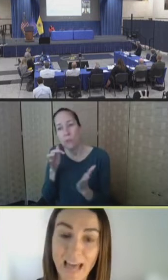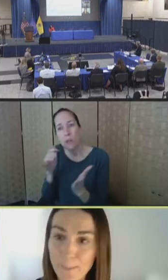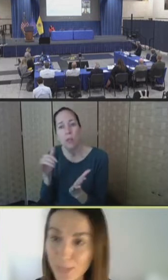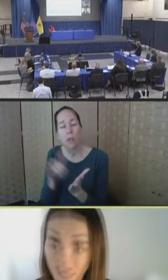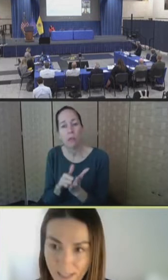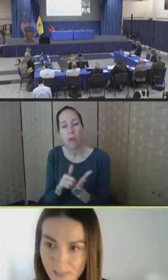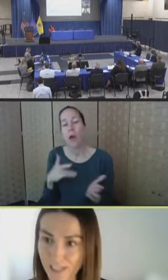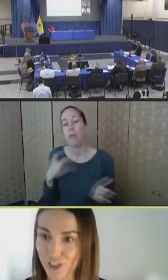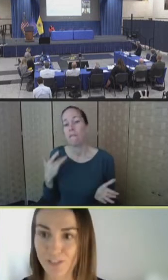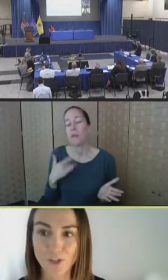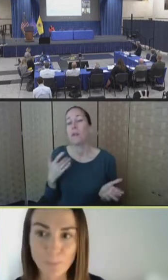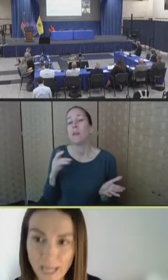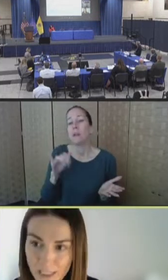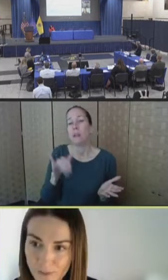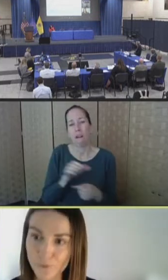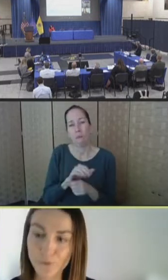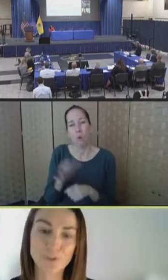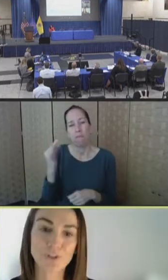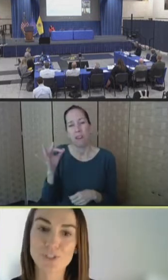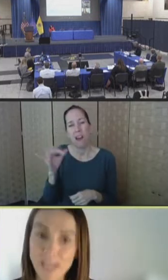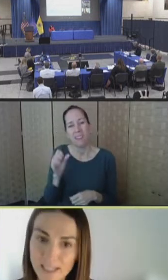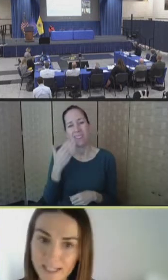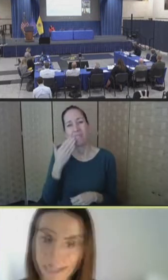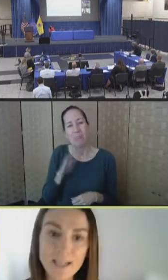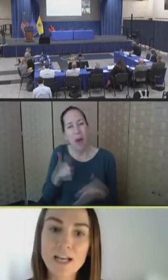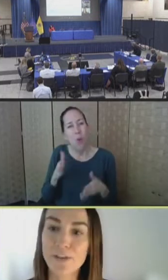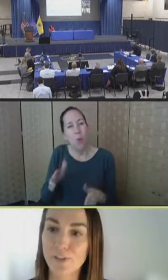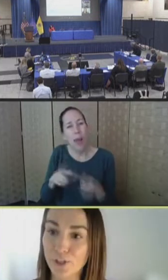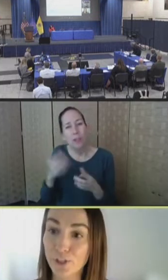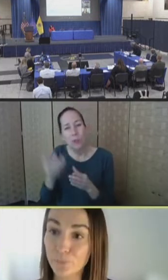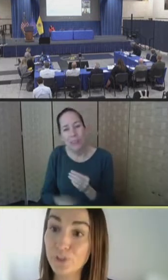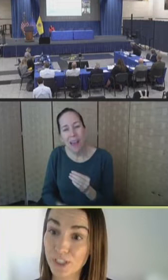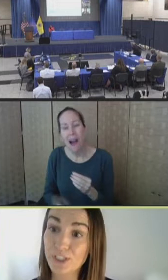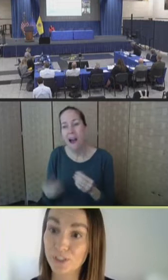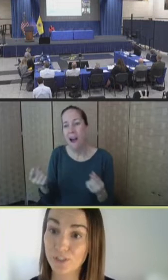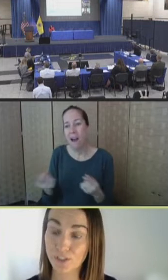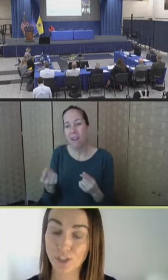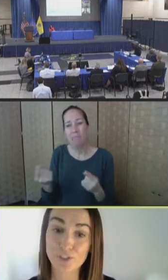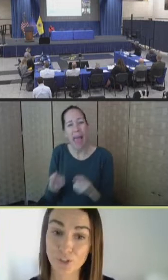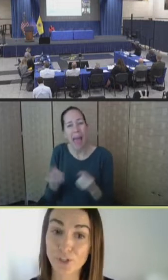happen in isolation. They're painful. They're sudden. They're, you know, really concerning